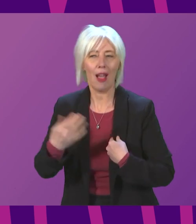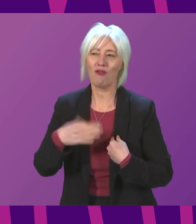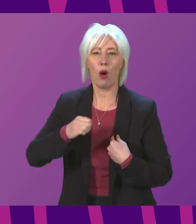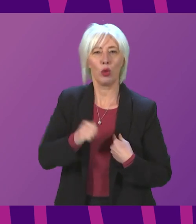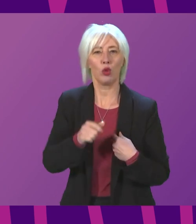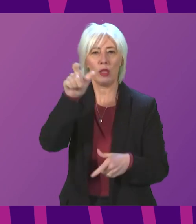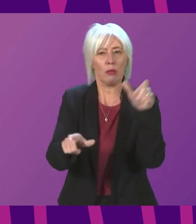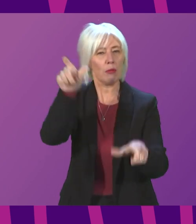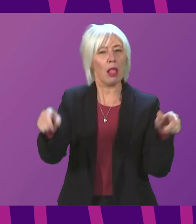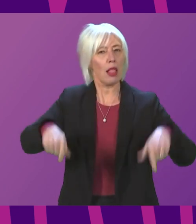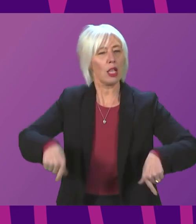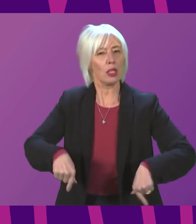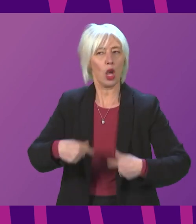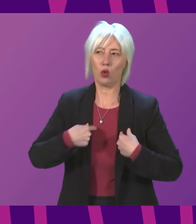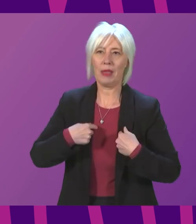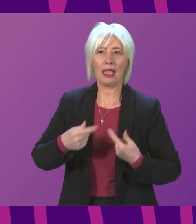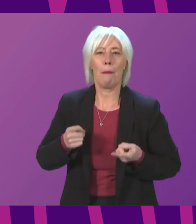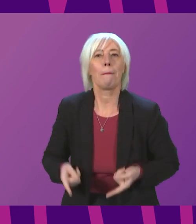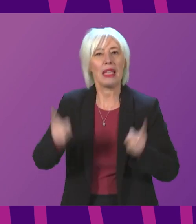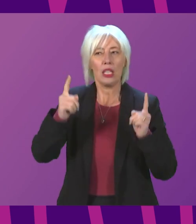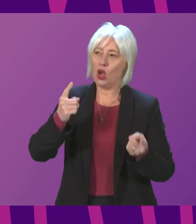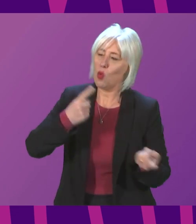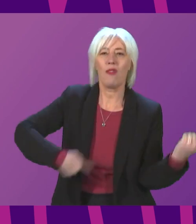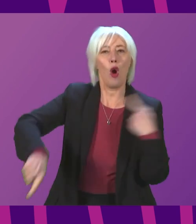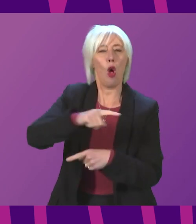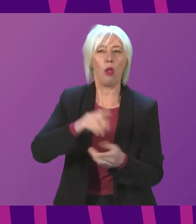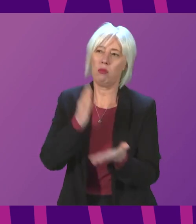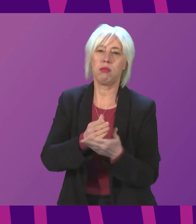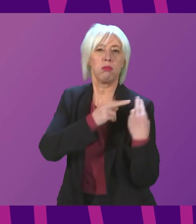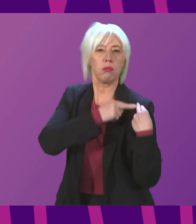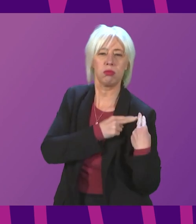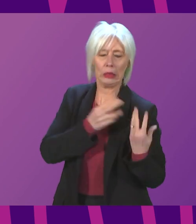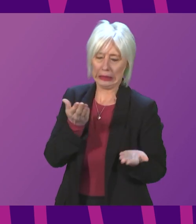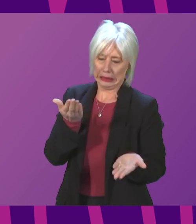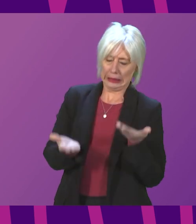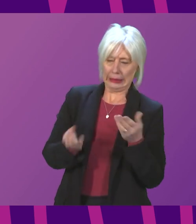that my ministers and I have a duty to weigh things up carefully and, of course, to be